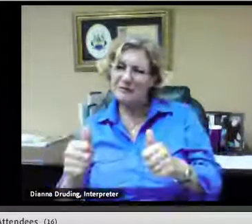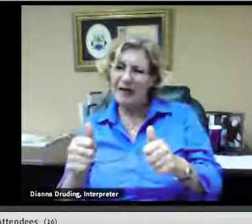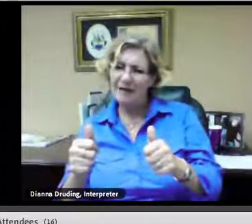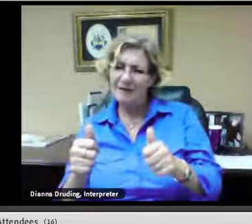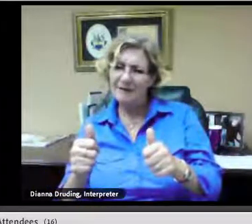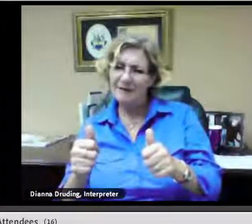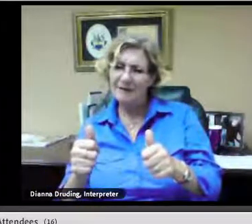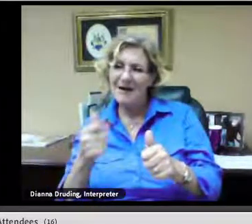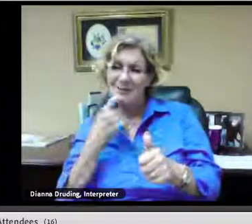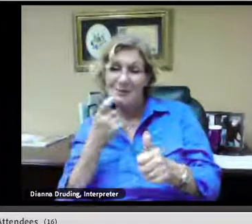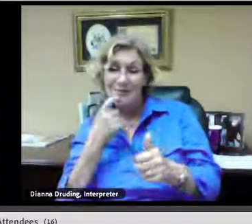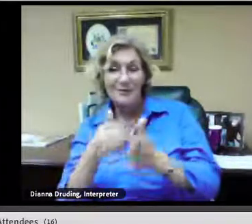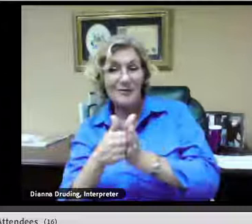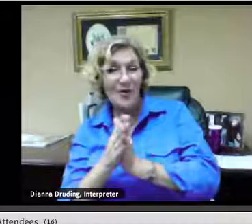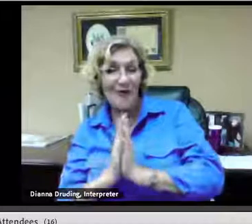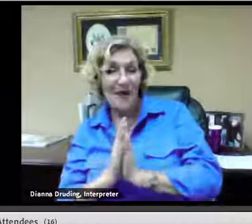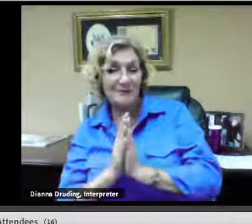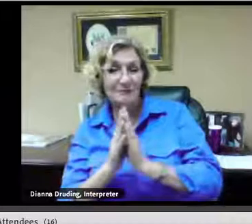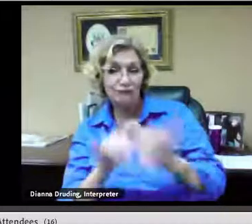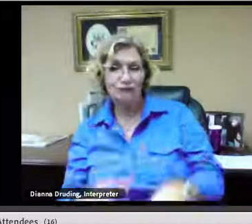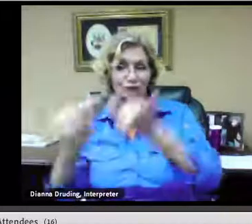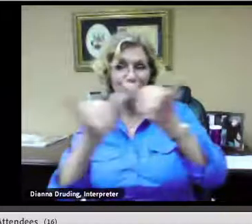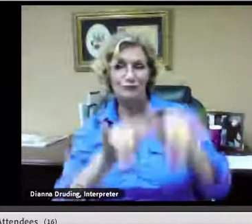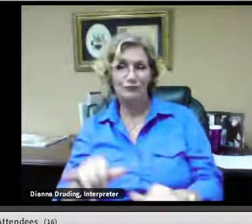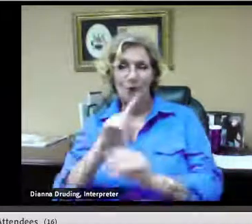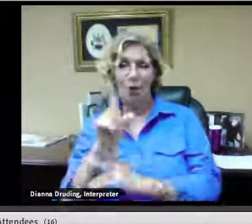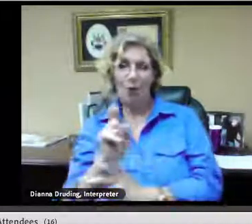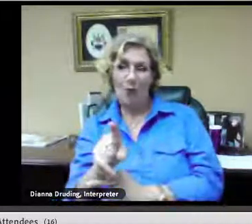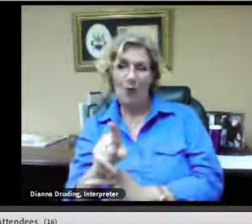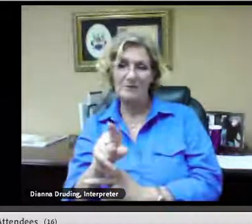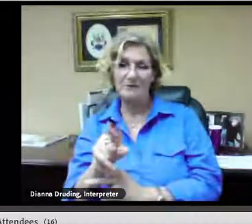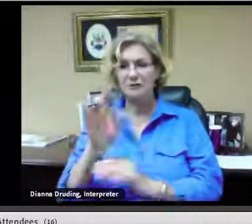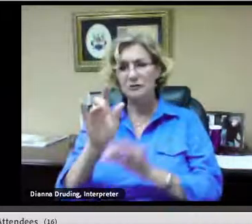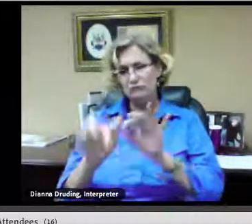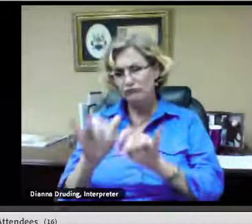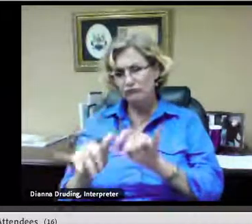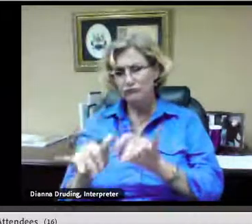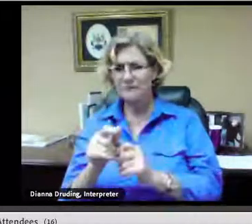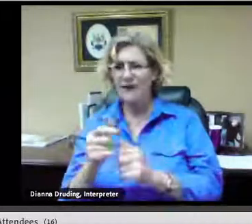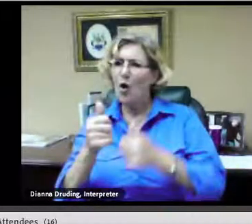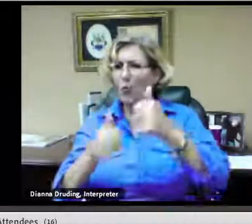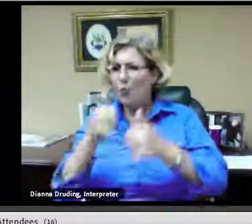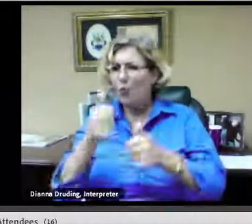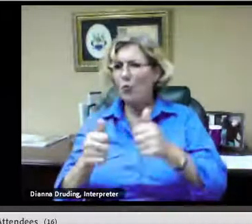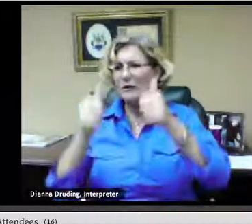or feel free to answer in the chat box if you want. Which of these signs do you think you would most like to see